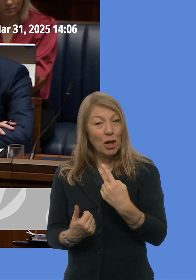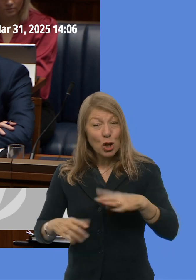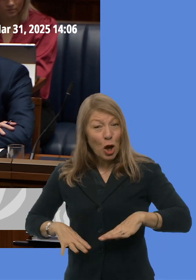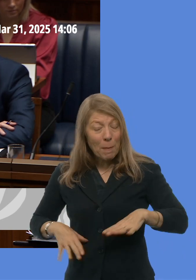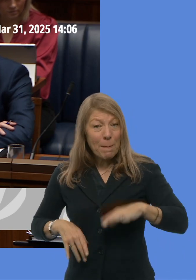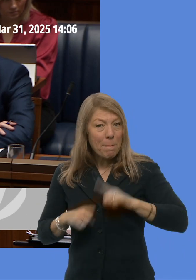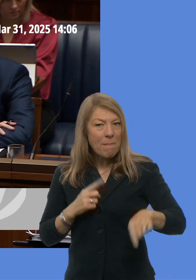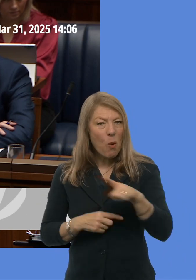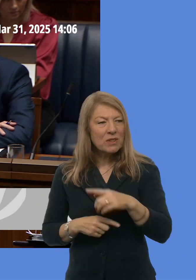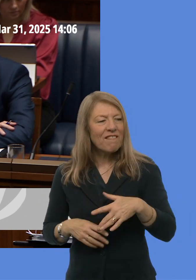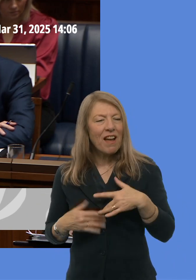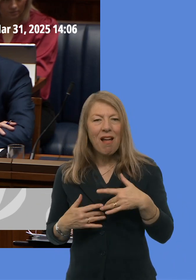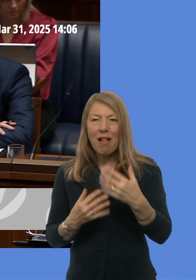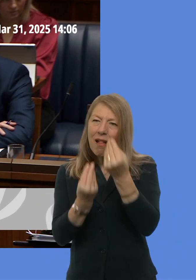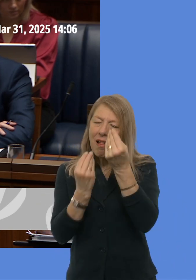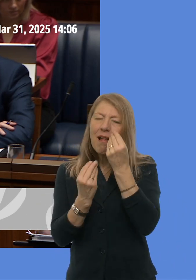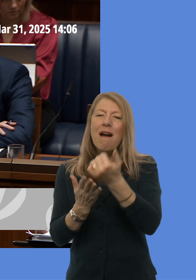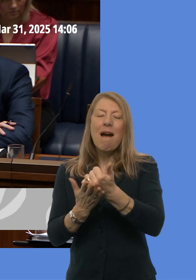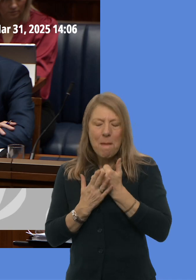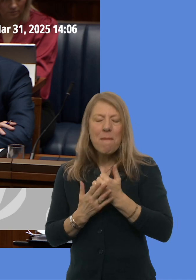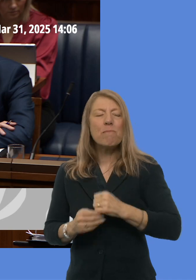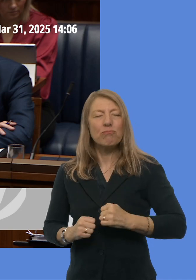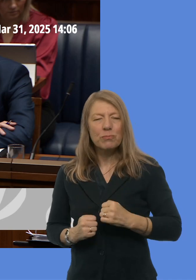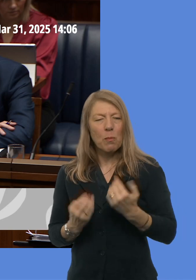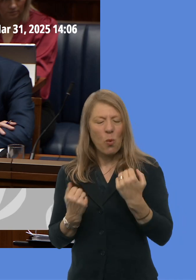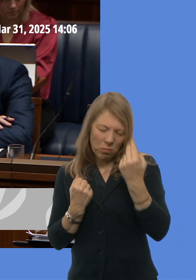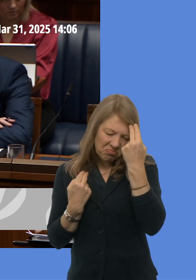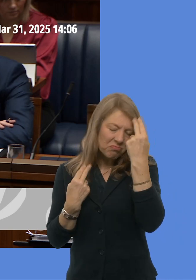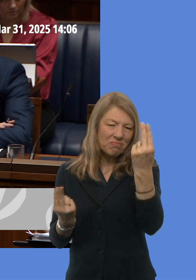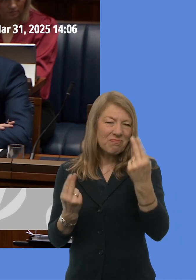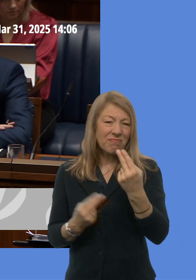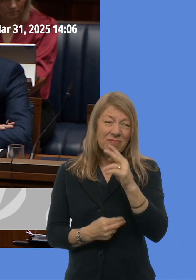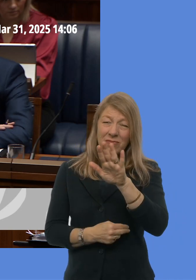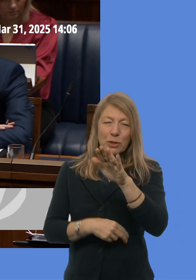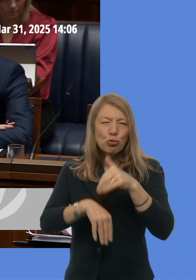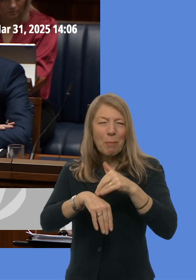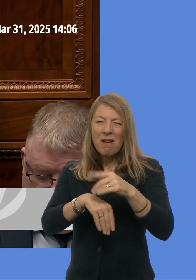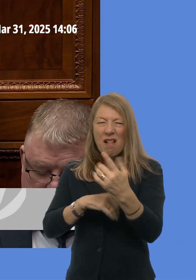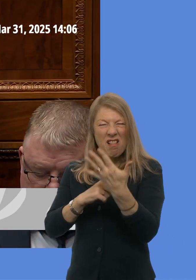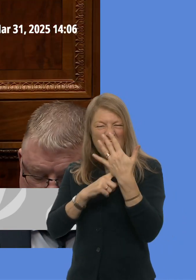They feel that they have more ability to resist those types of activities within their own community.